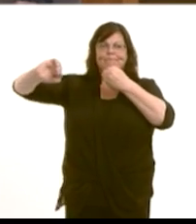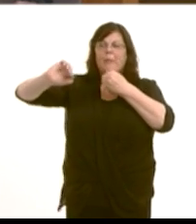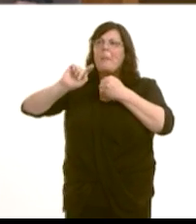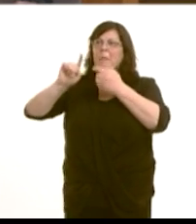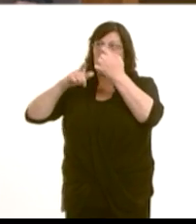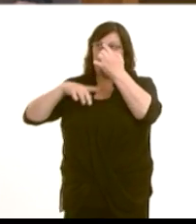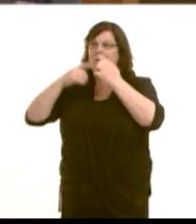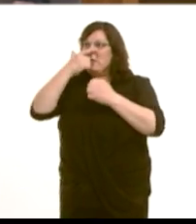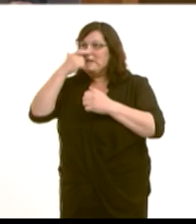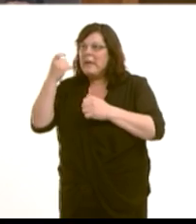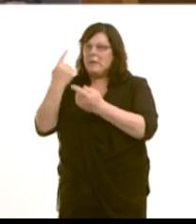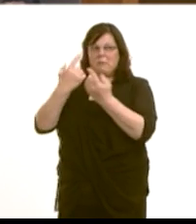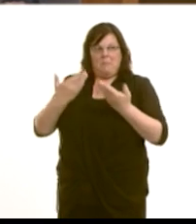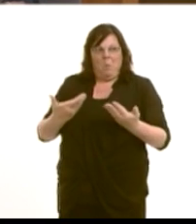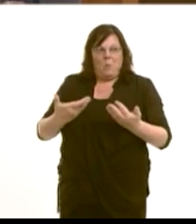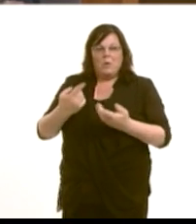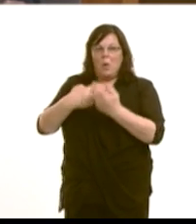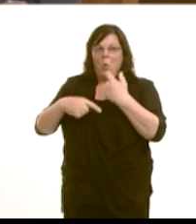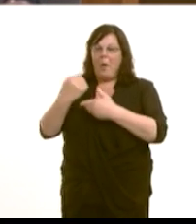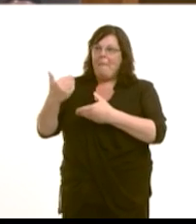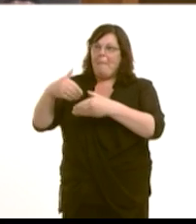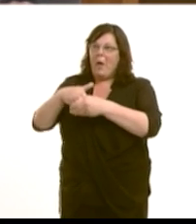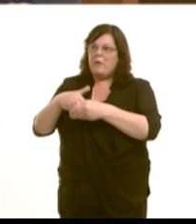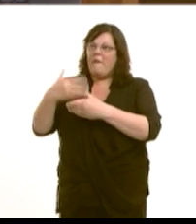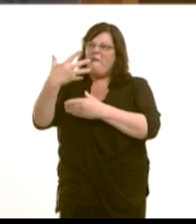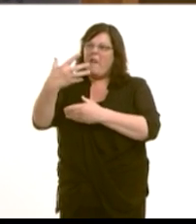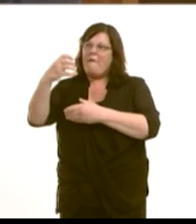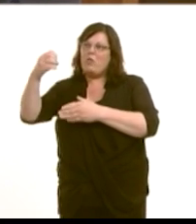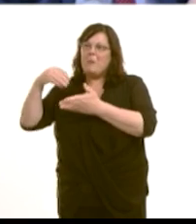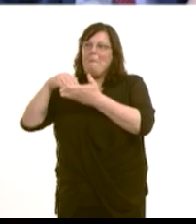that we are part, at the moment, of a market of 500 million people.